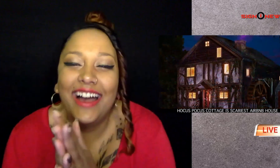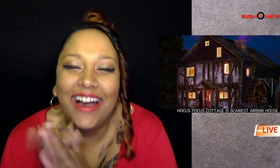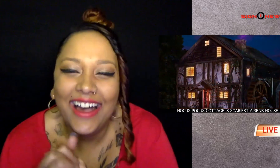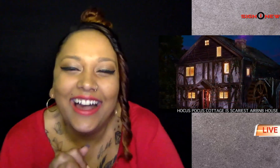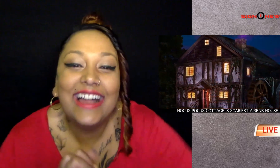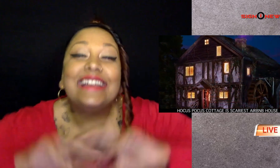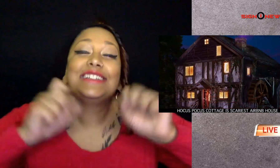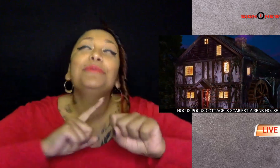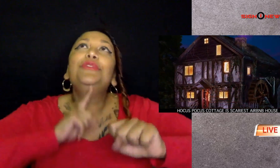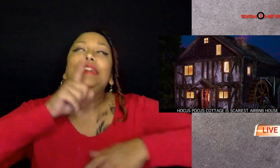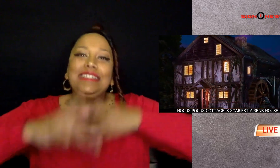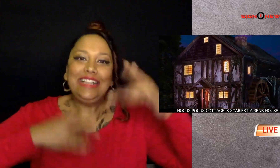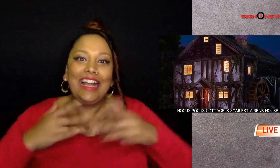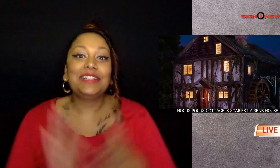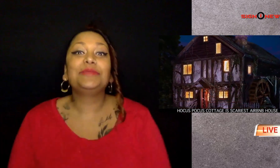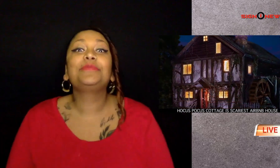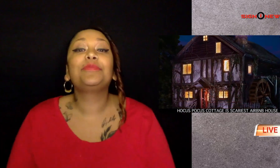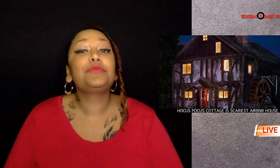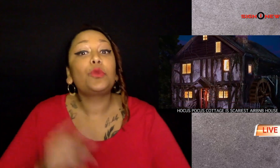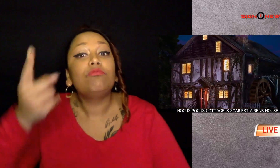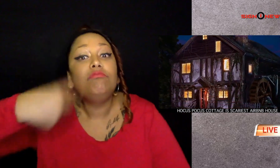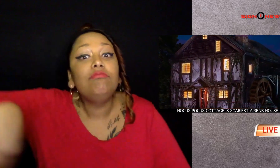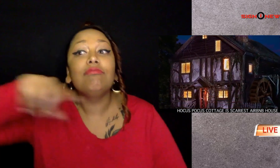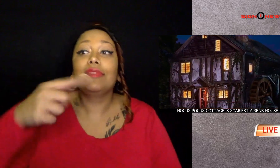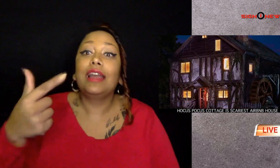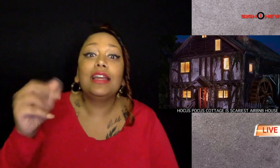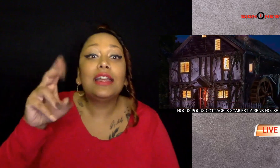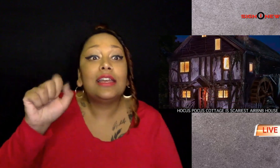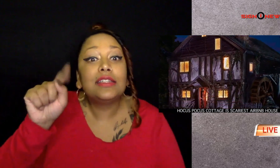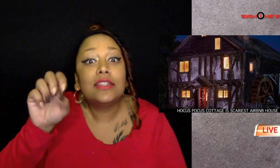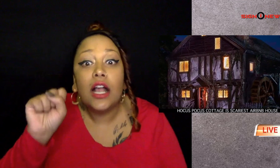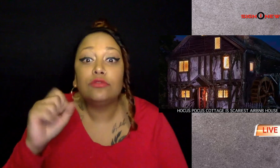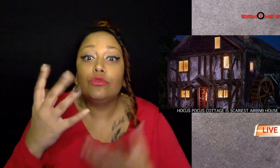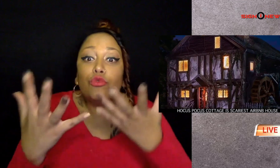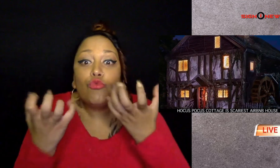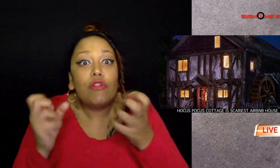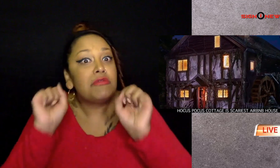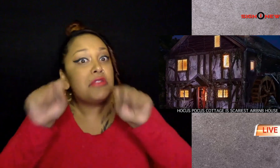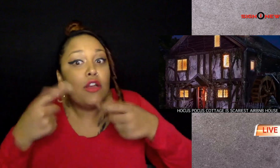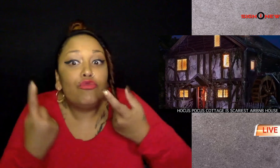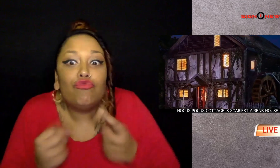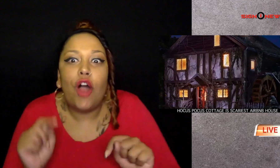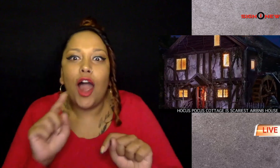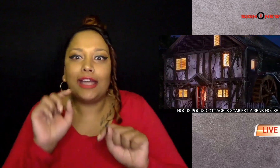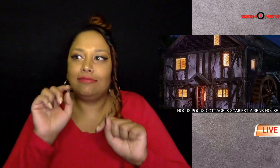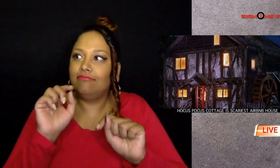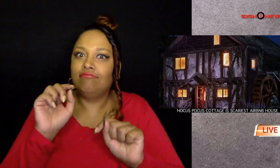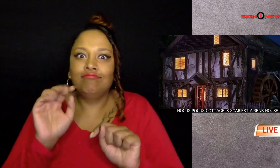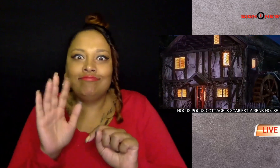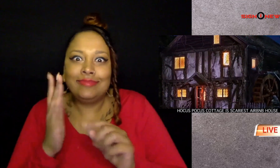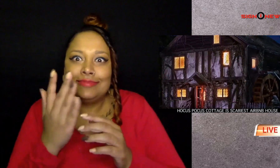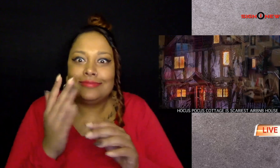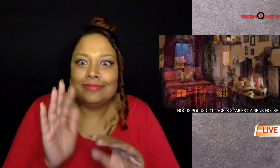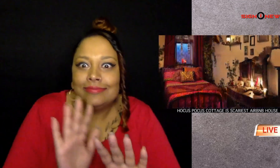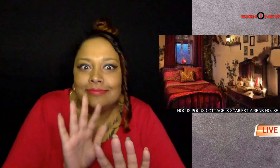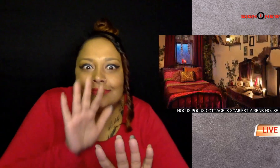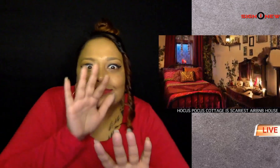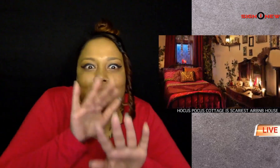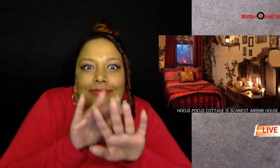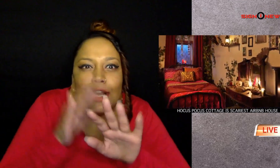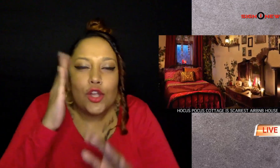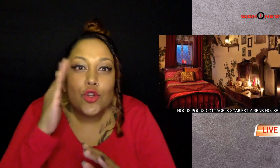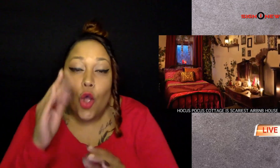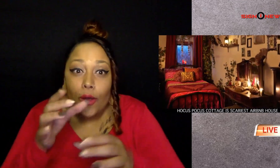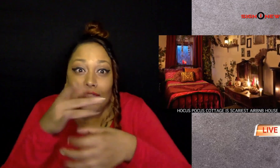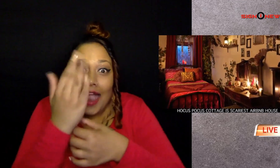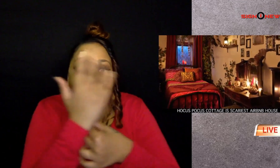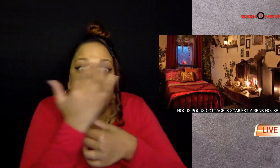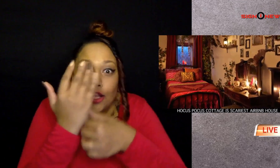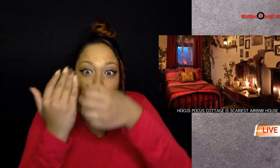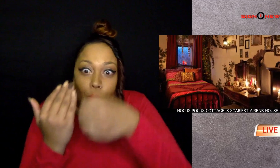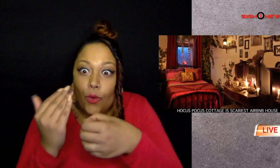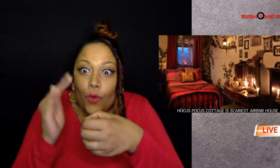some guests can even try their hand at casting spells from the sister's spell book